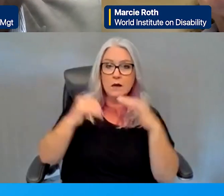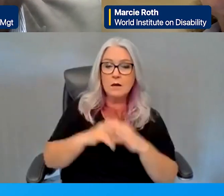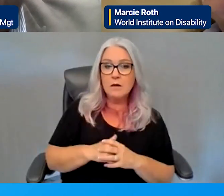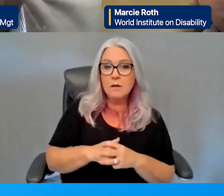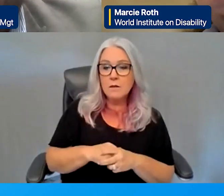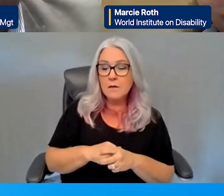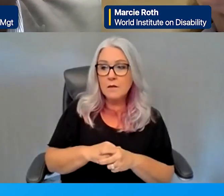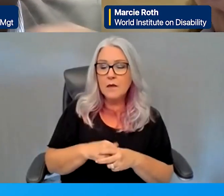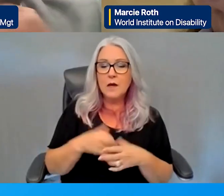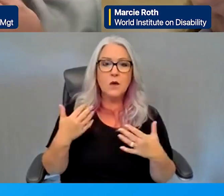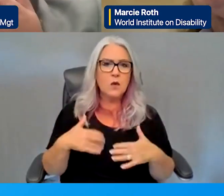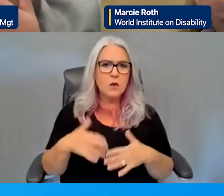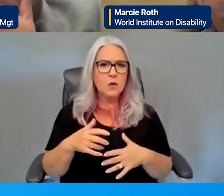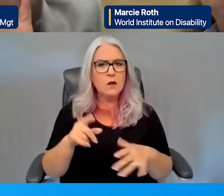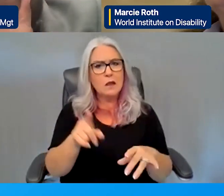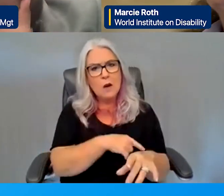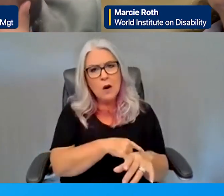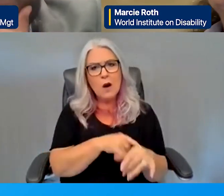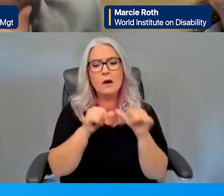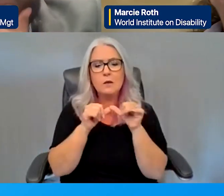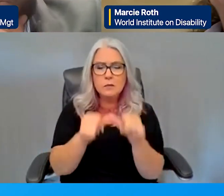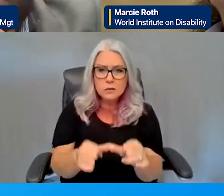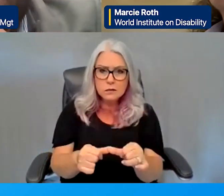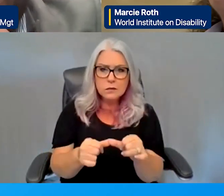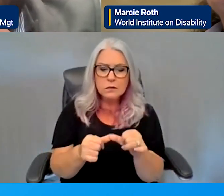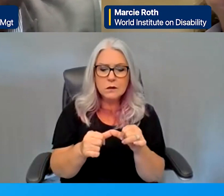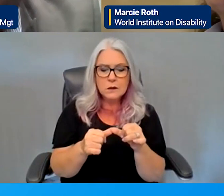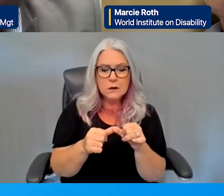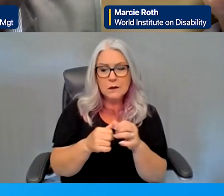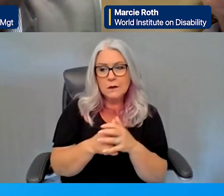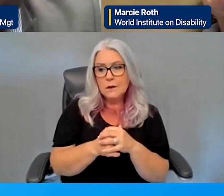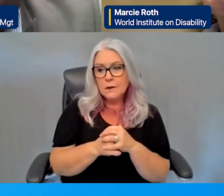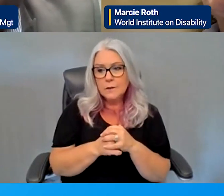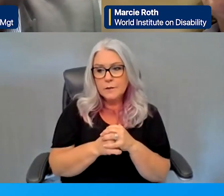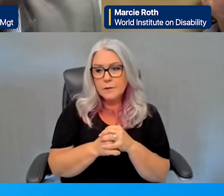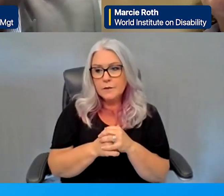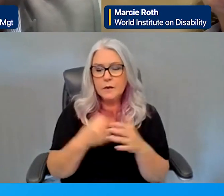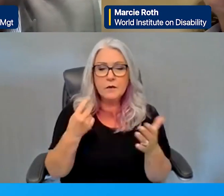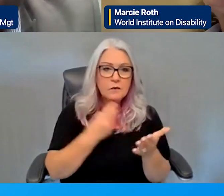unfortunate, longstanding failure in the disability